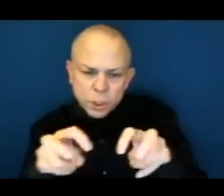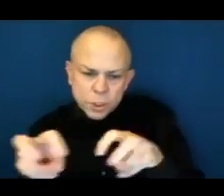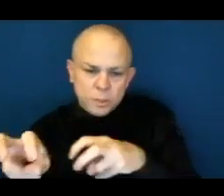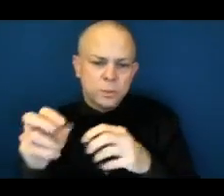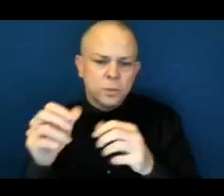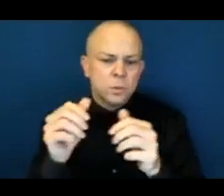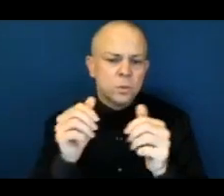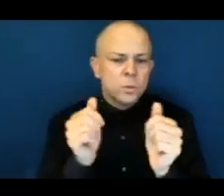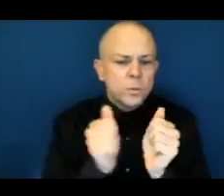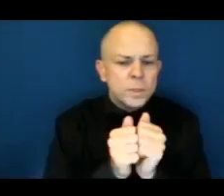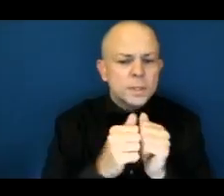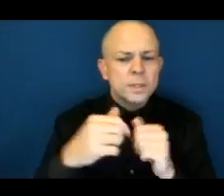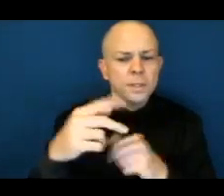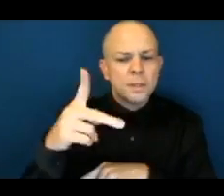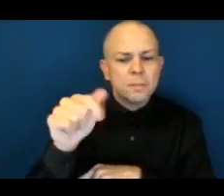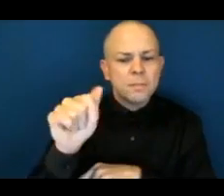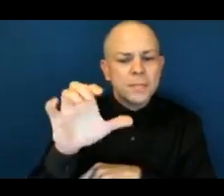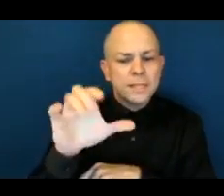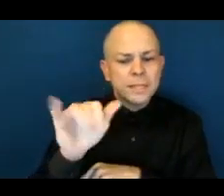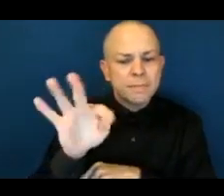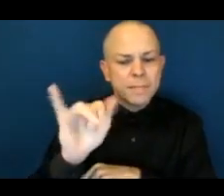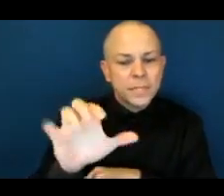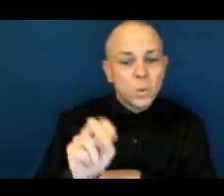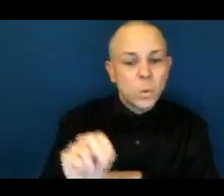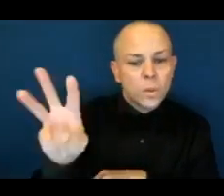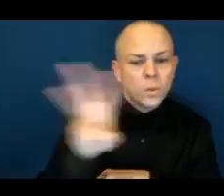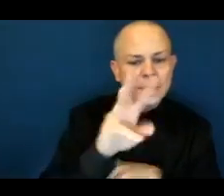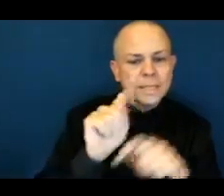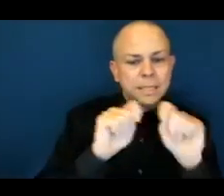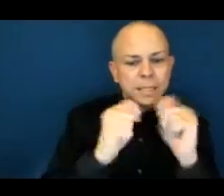under the leadership of Noel Livingston so i'd like to introduce everybody to